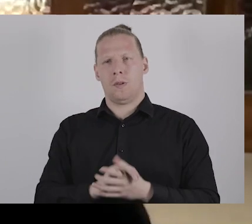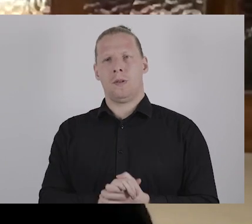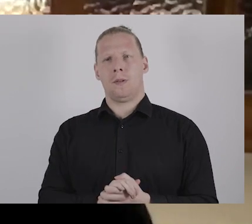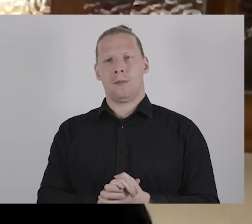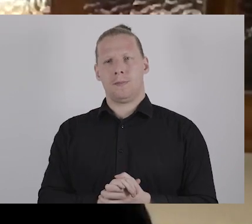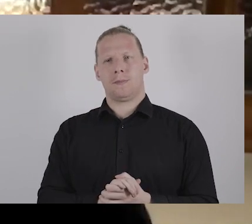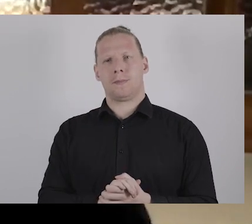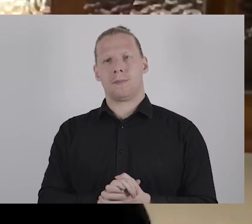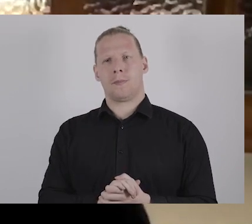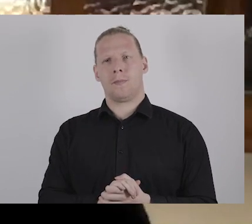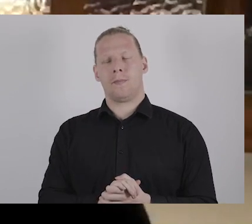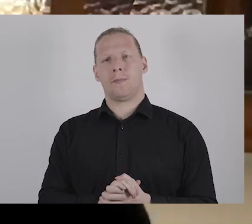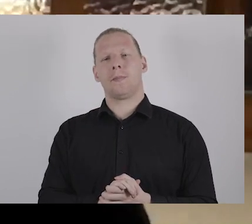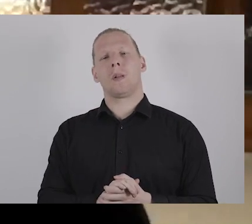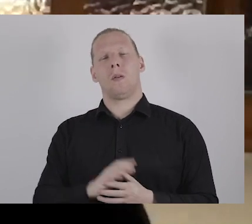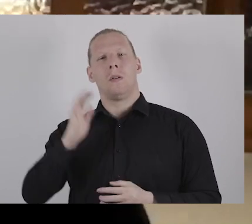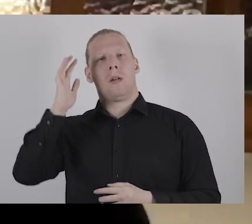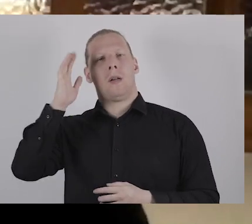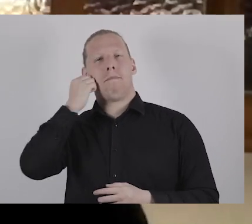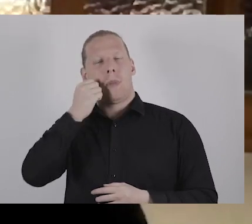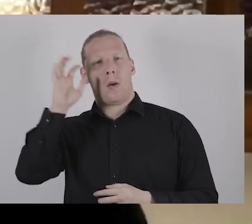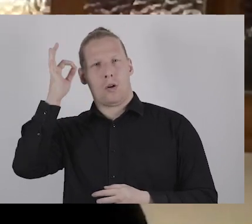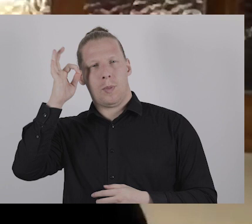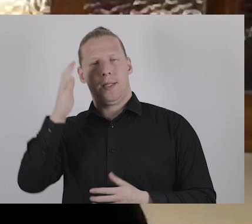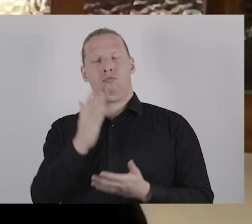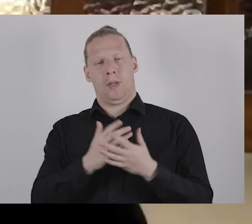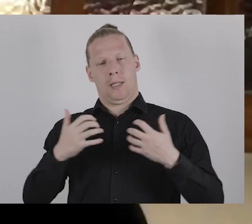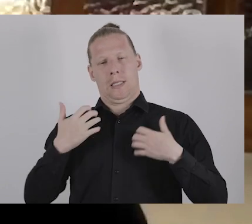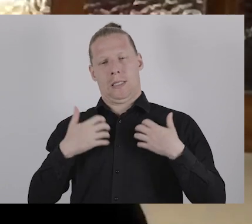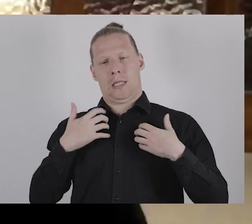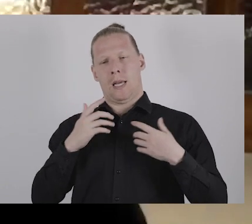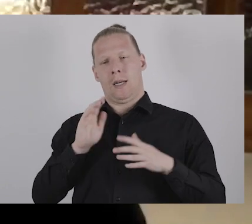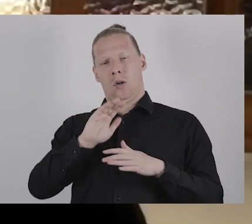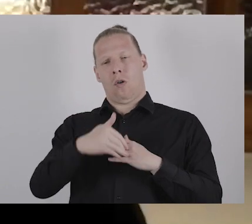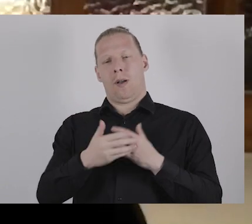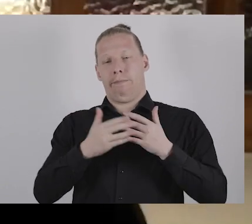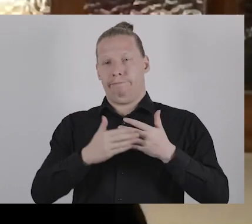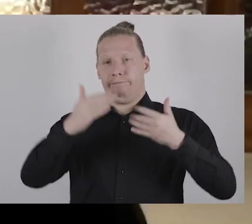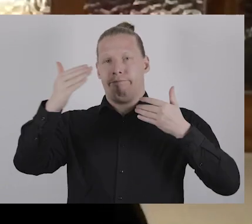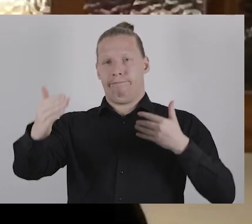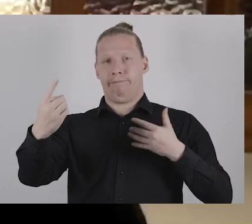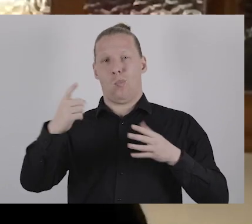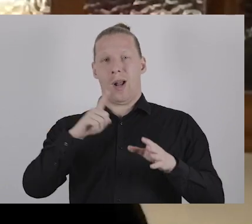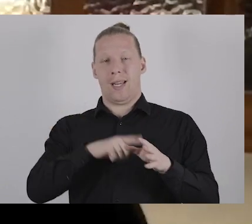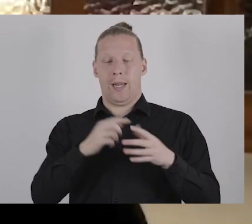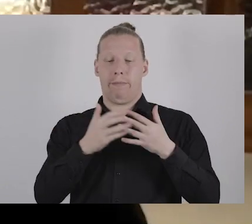Komiti Māori's really excited about the things that are coming up in the next 12 months. And we look forward to the preparation work for